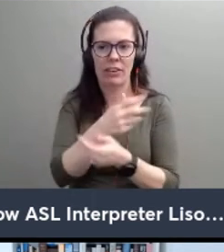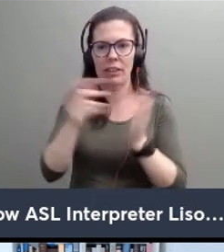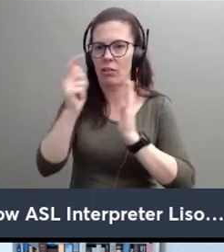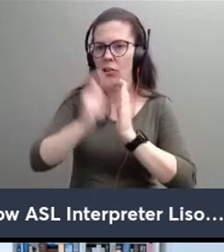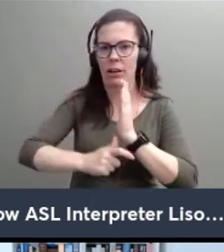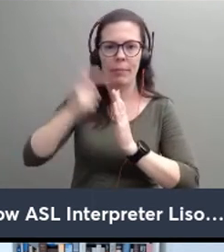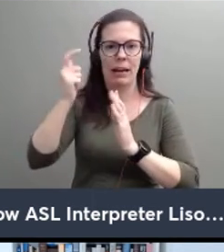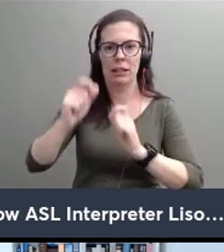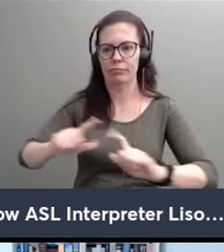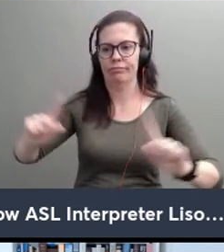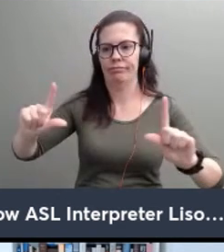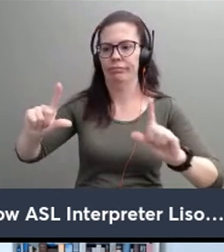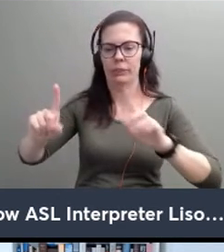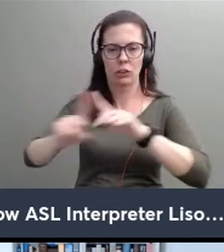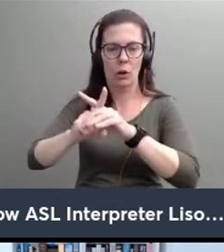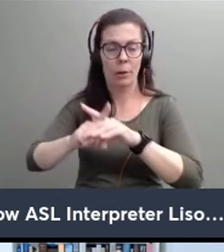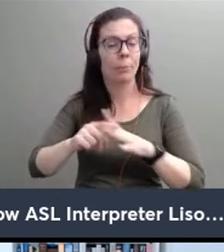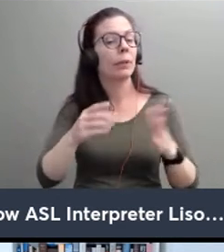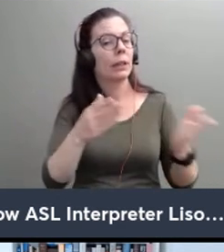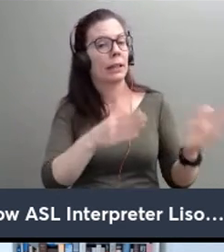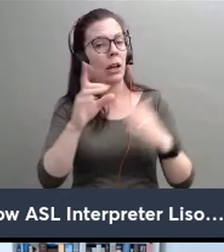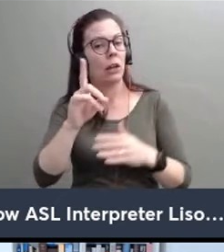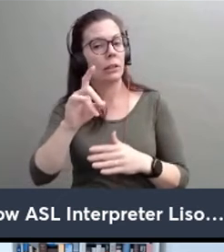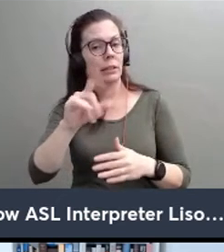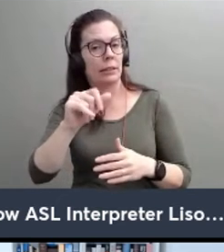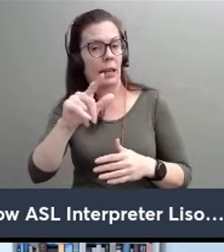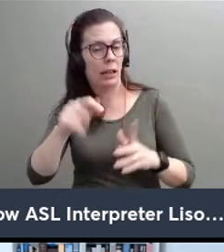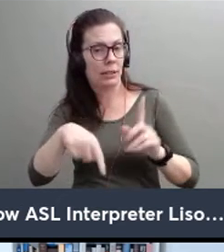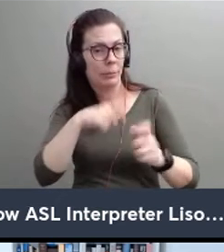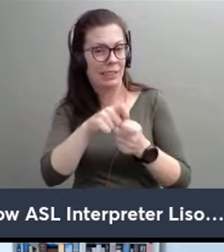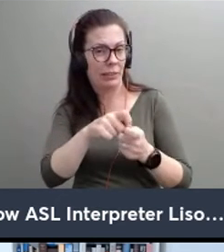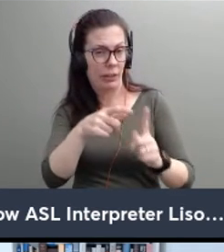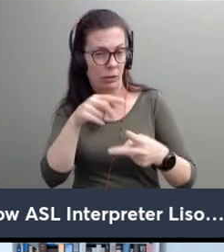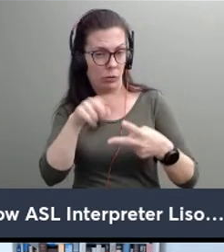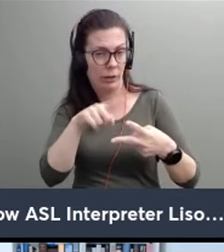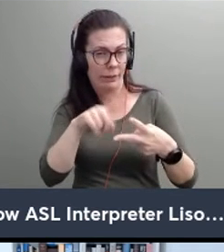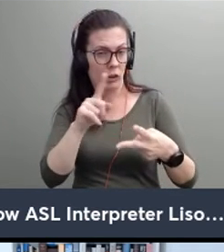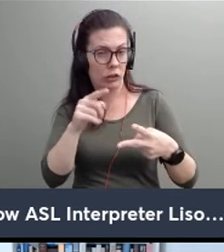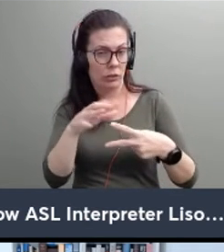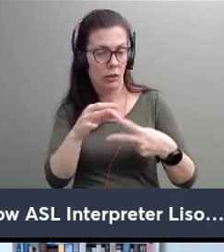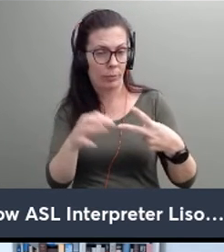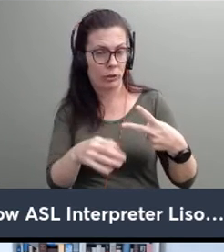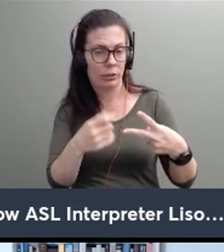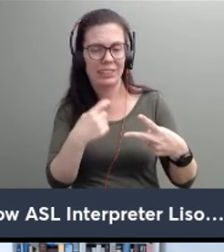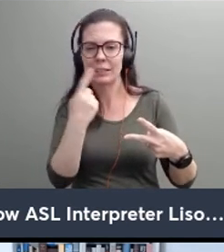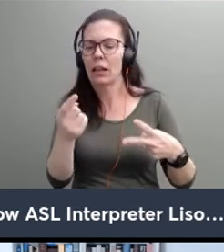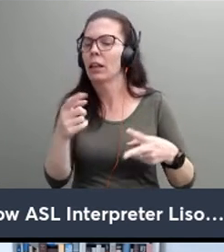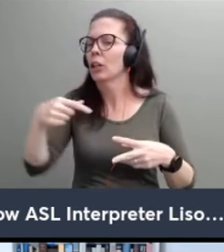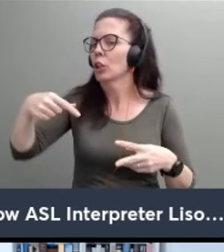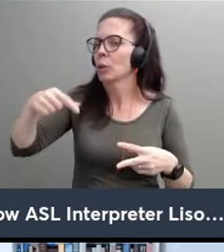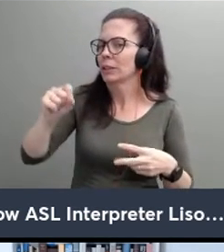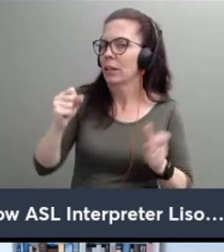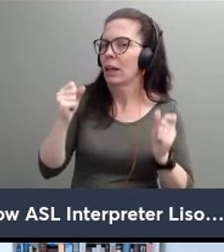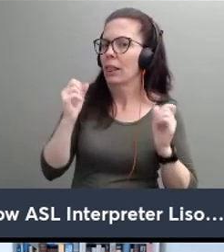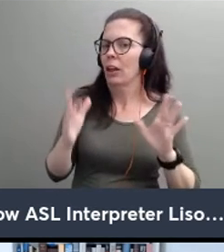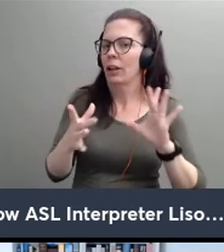With respect to the data updated stuff that I talked about as the first one, like, I was telling that QuickSight has a lot of connectivity available.